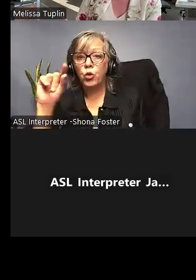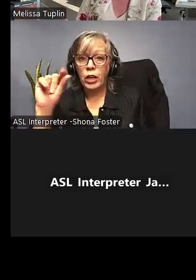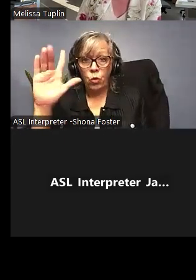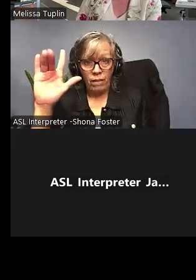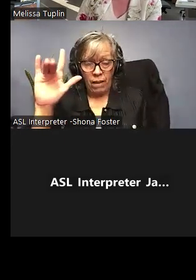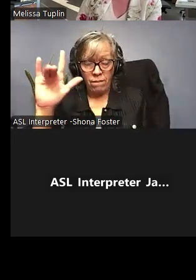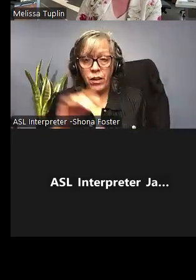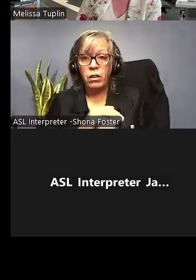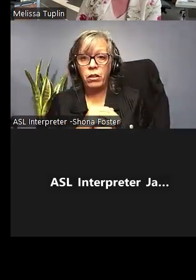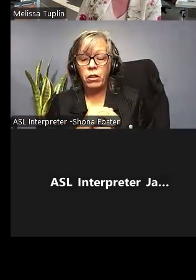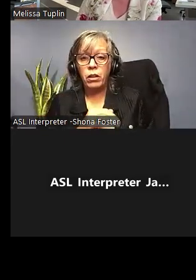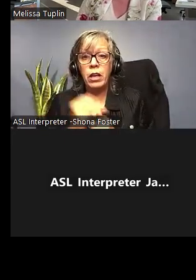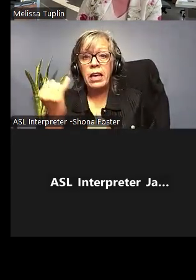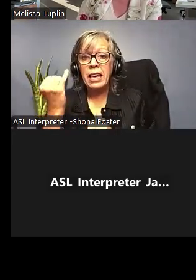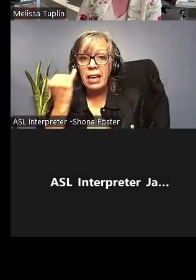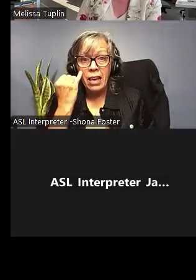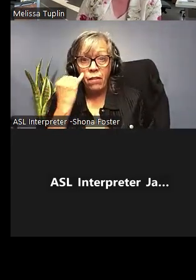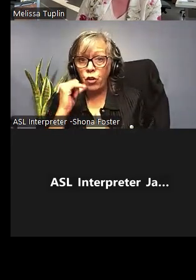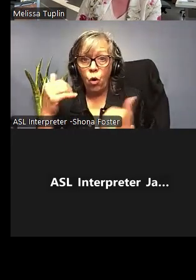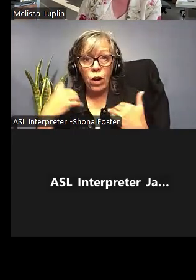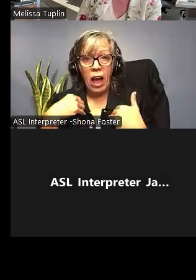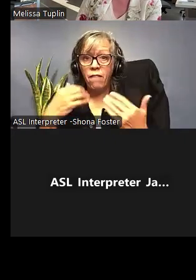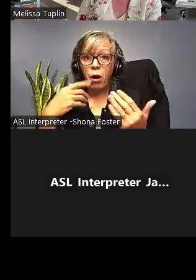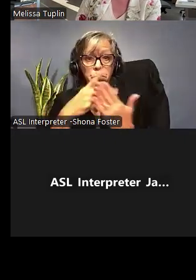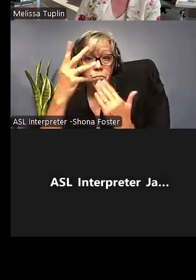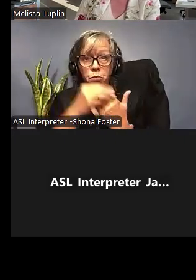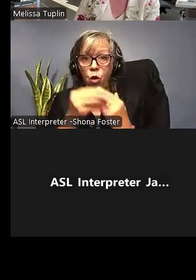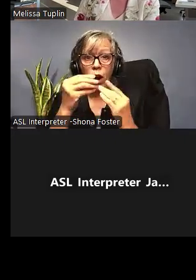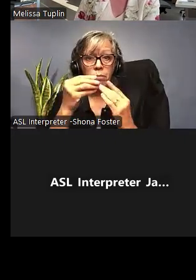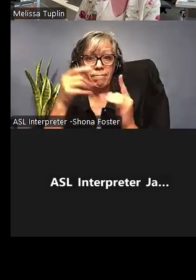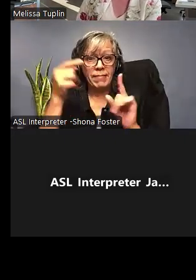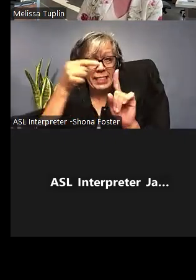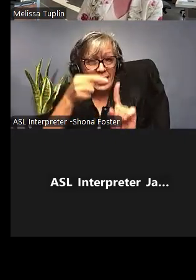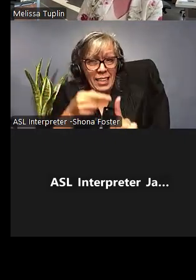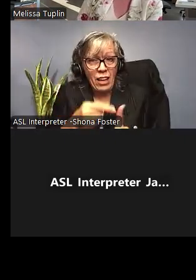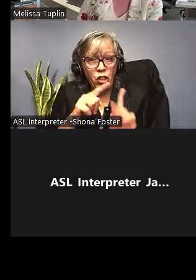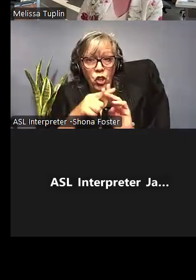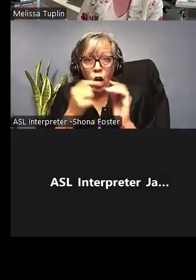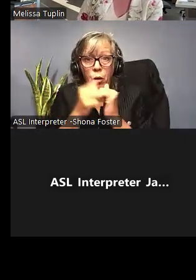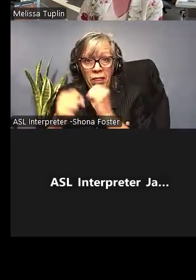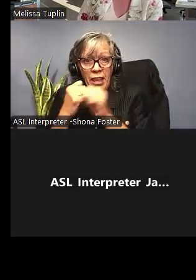If you don't have specific programming details for the year beginning in 2025,